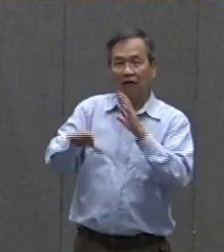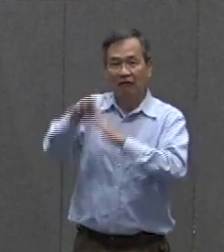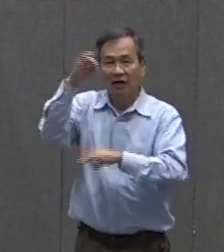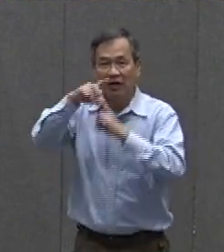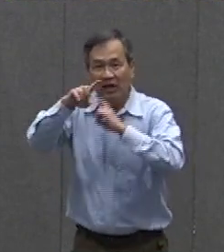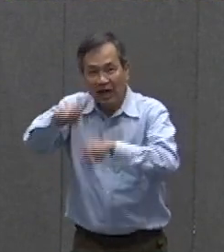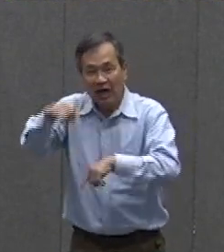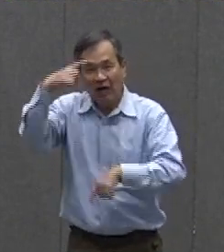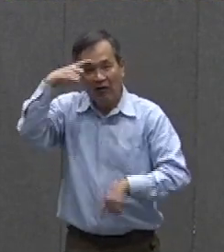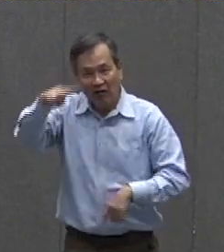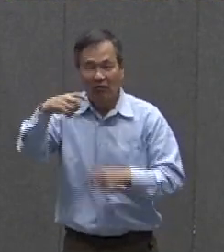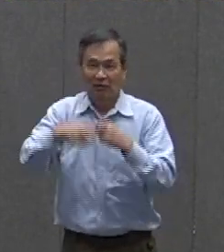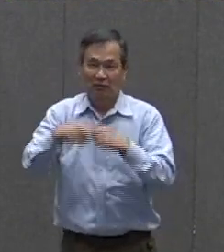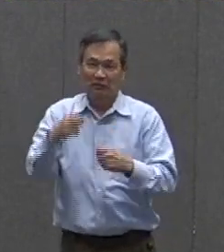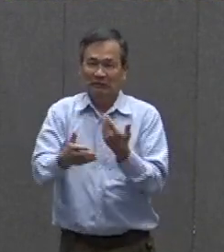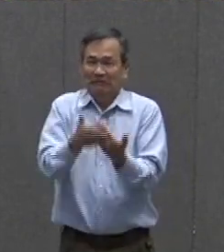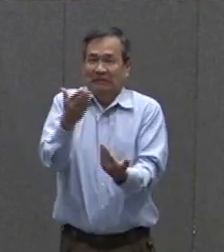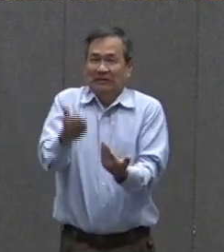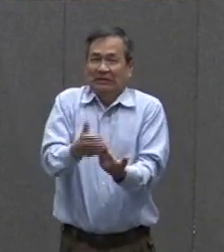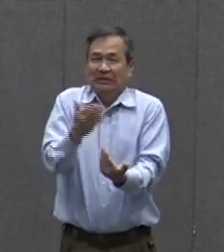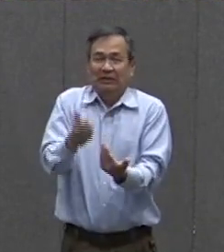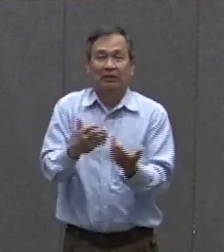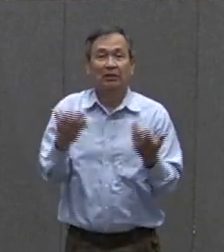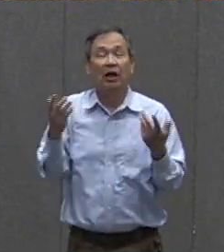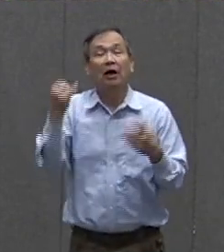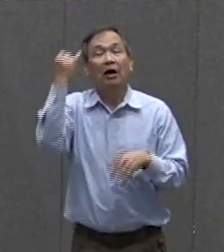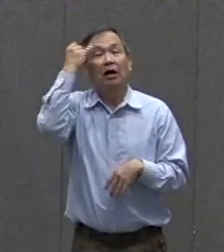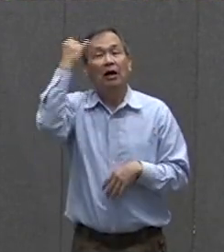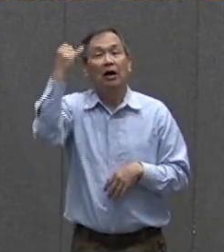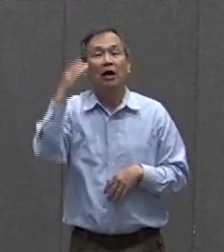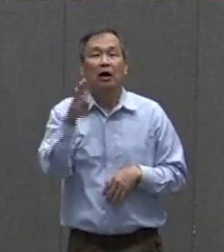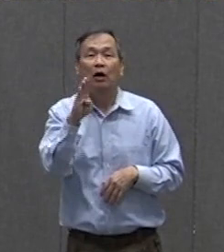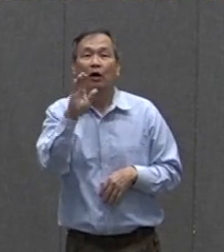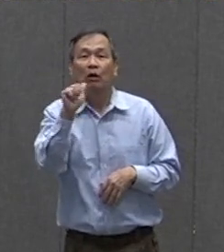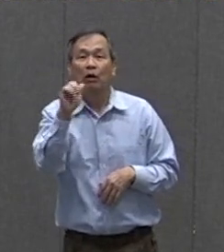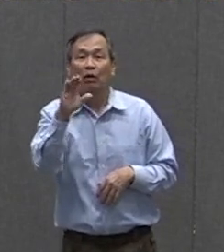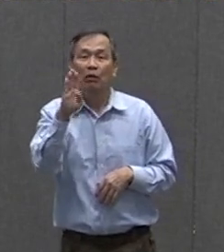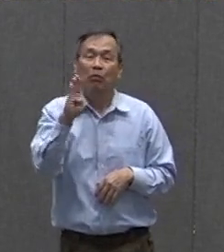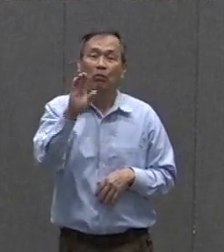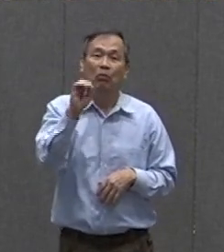that you can do that are with simple board games, things that you may have at home already.